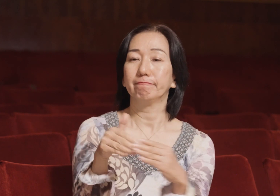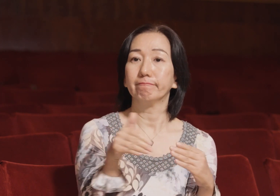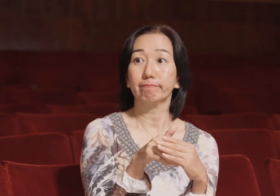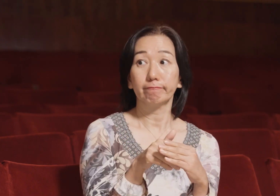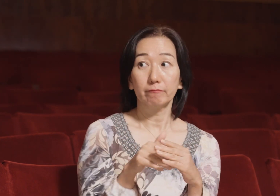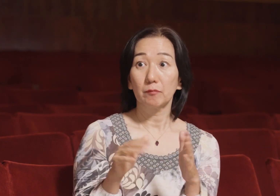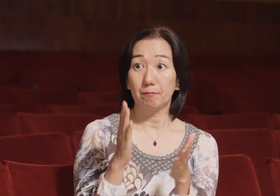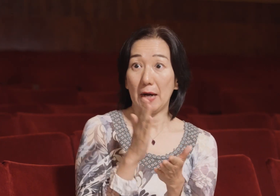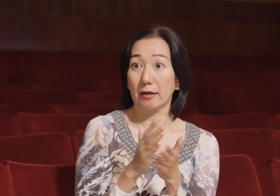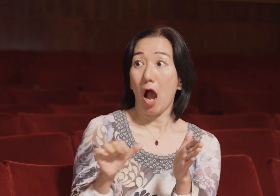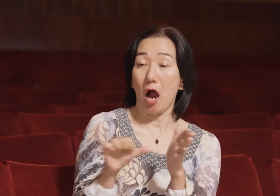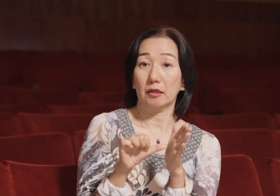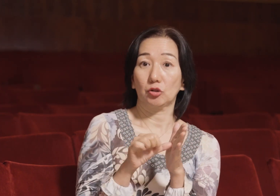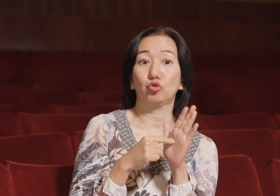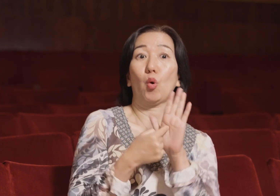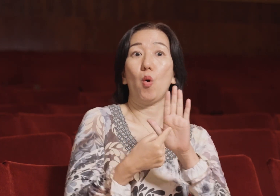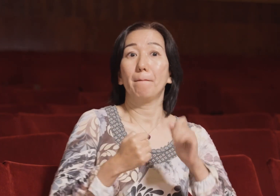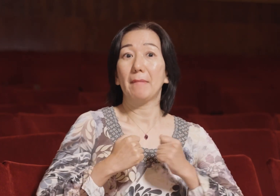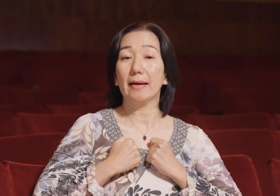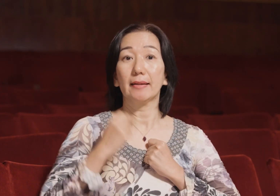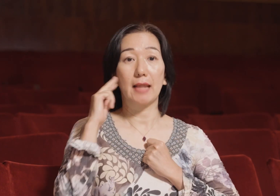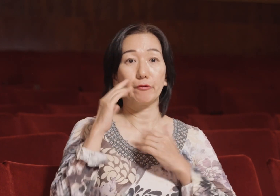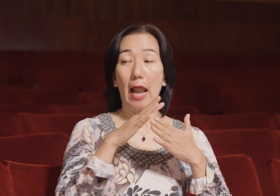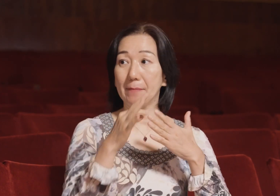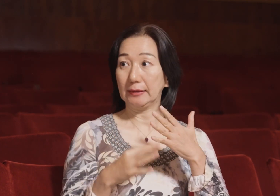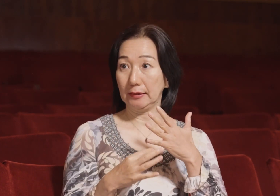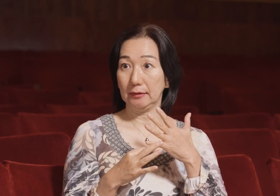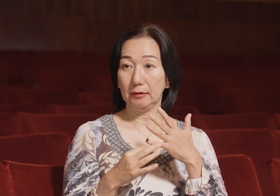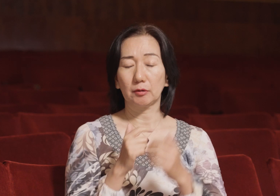and also where there has been a disabled person leading